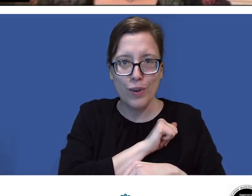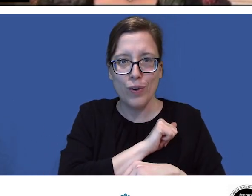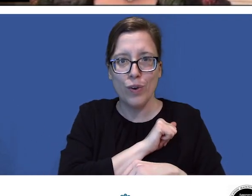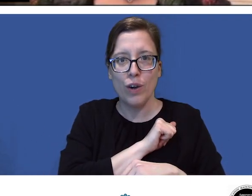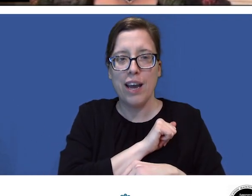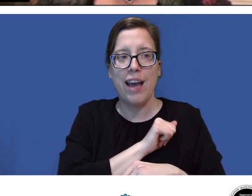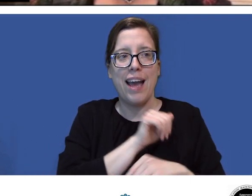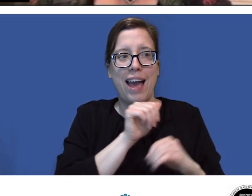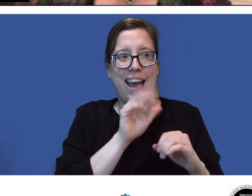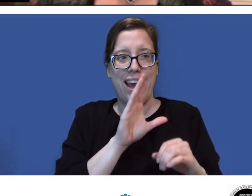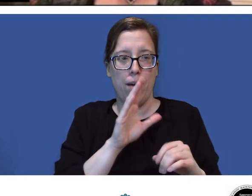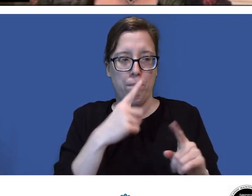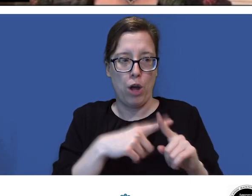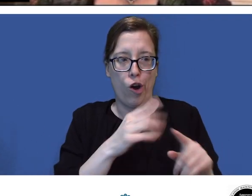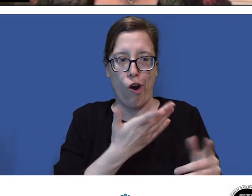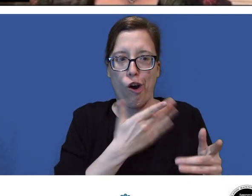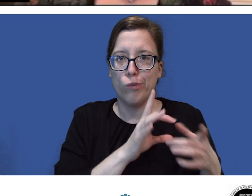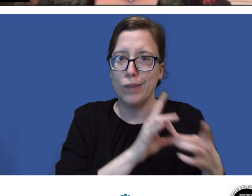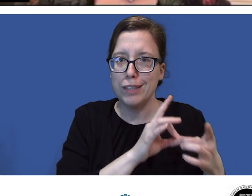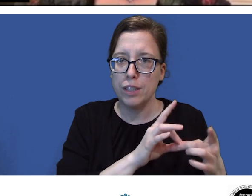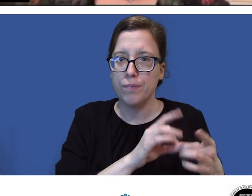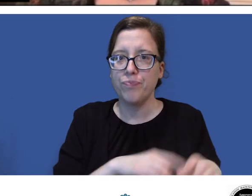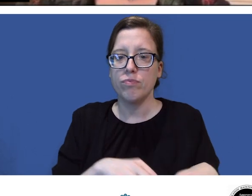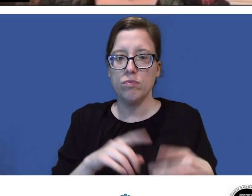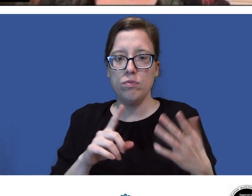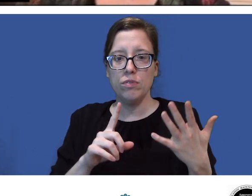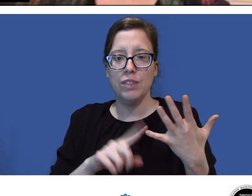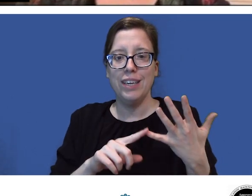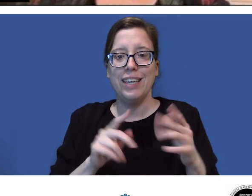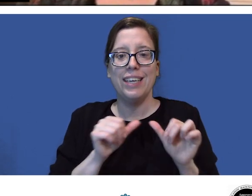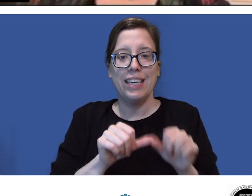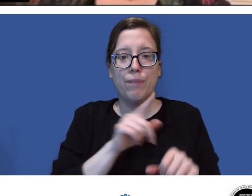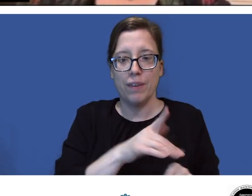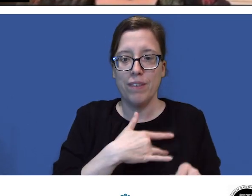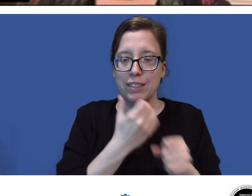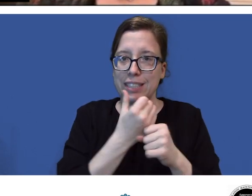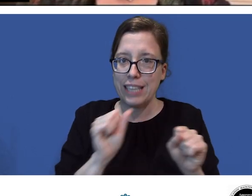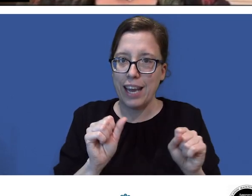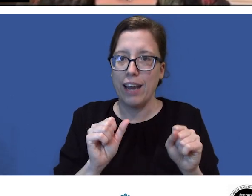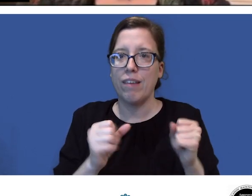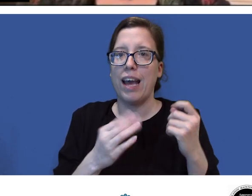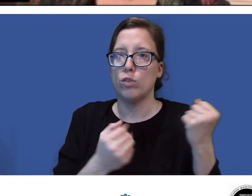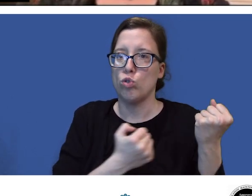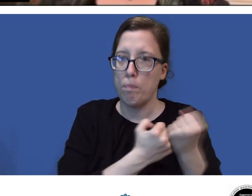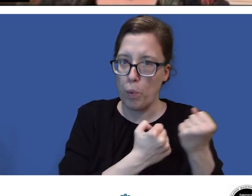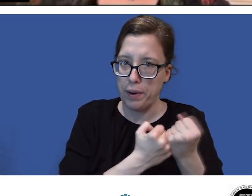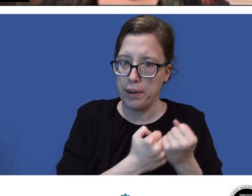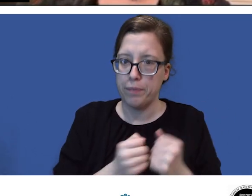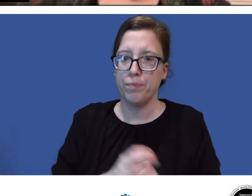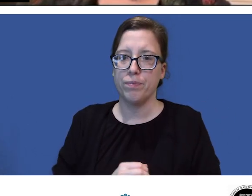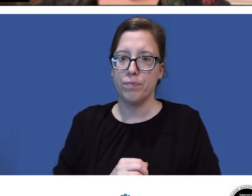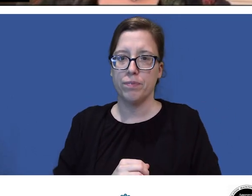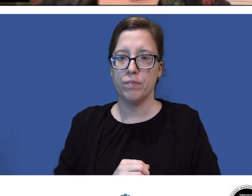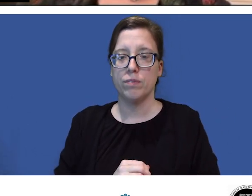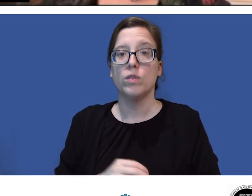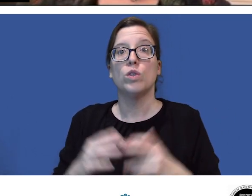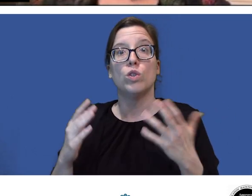affect a kid's attitudes toward working with us. Keep the kid feeling safe, keep the kid feeling supported.